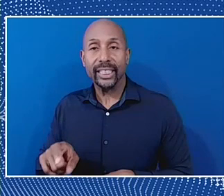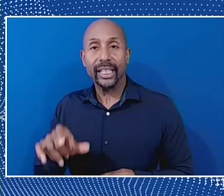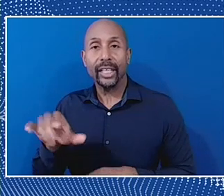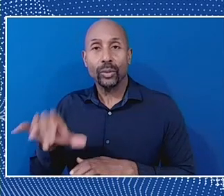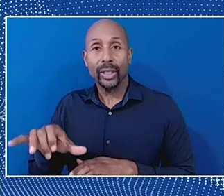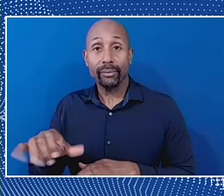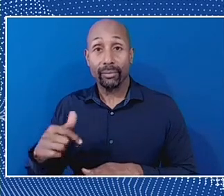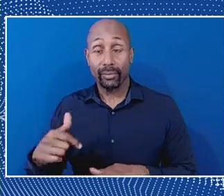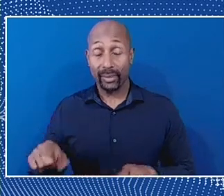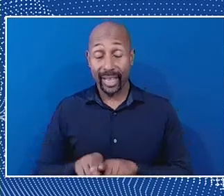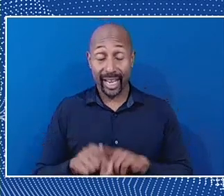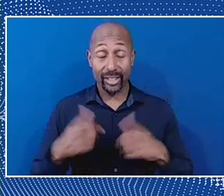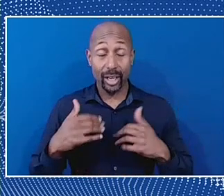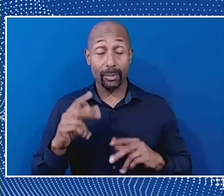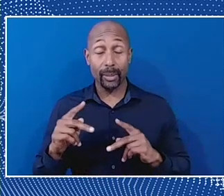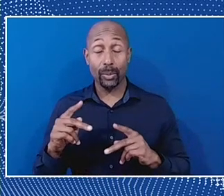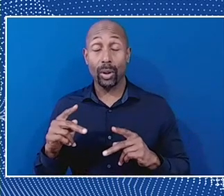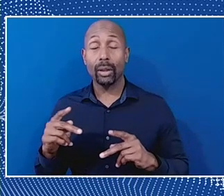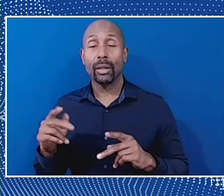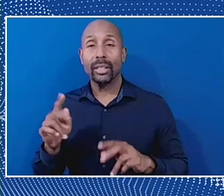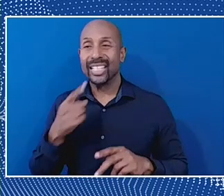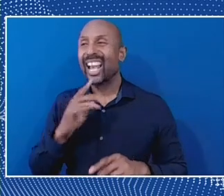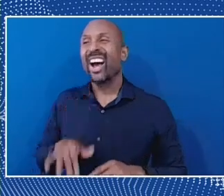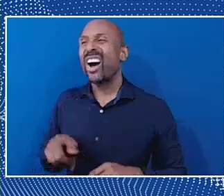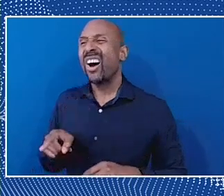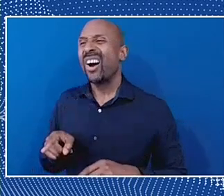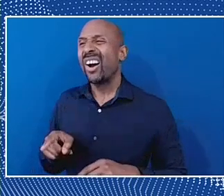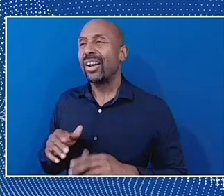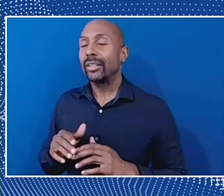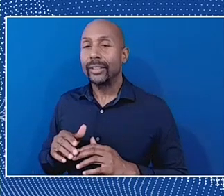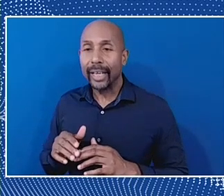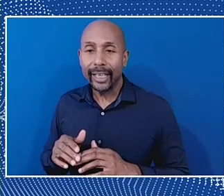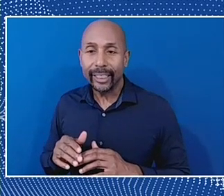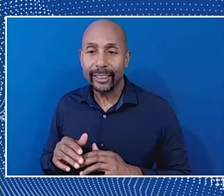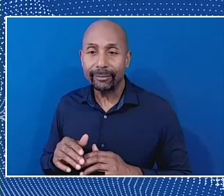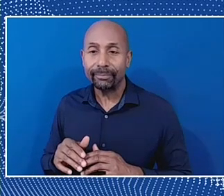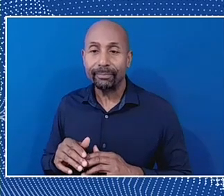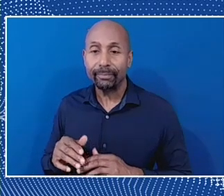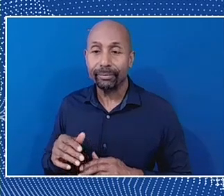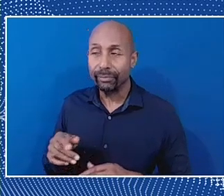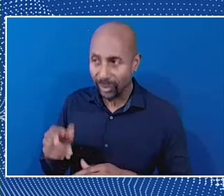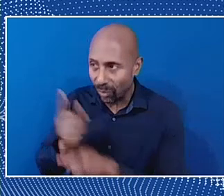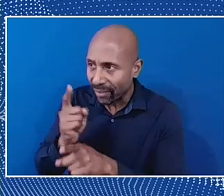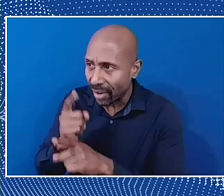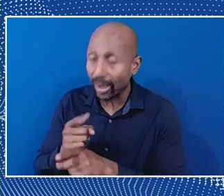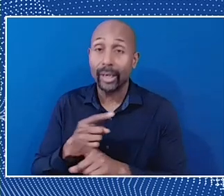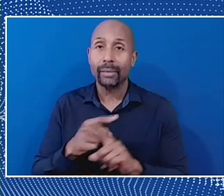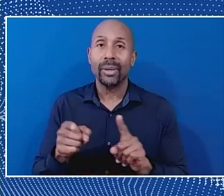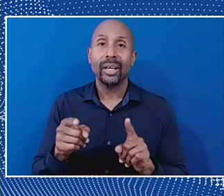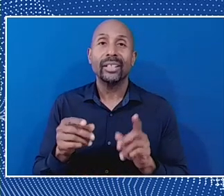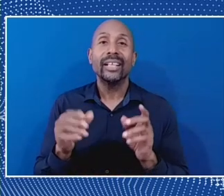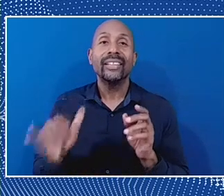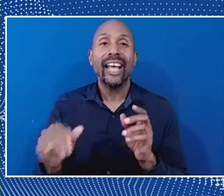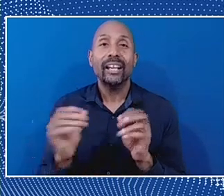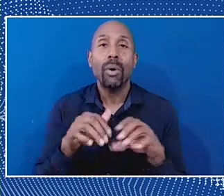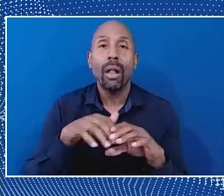The DOE should establish a pathway through student loan debt cancellation to ensure that we can meet our needs and thrive as